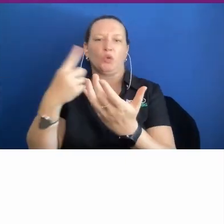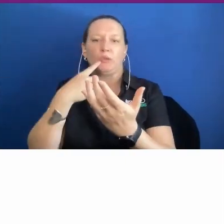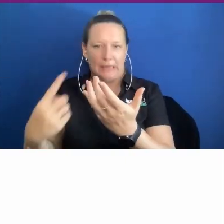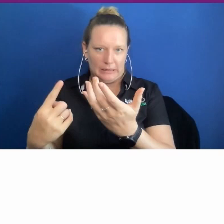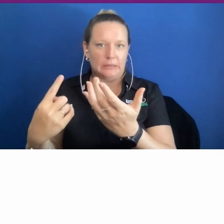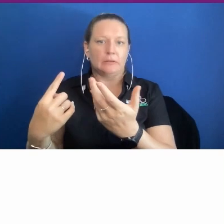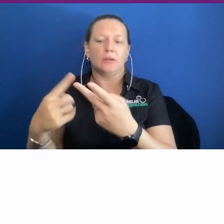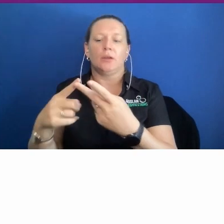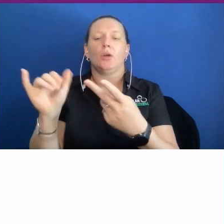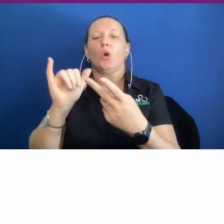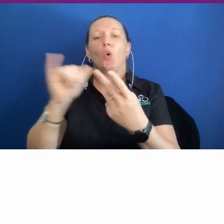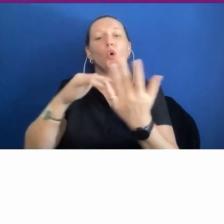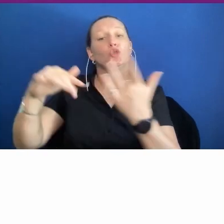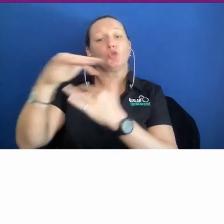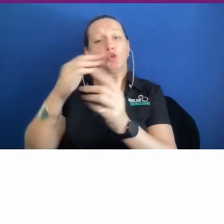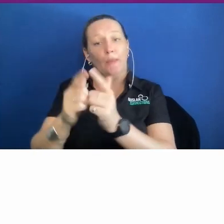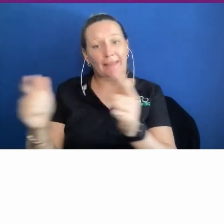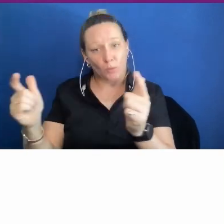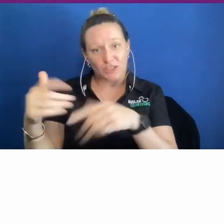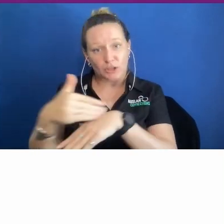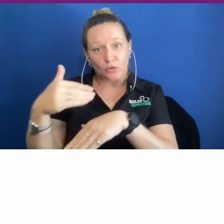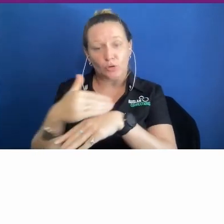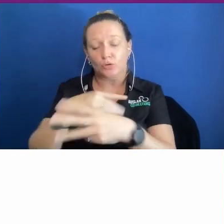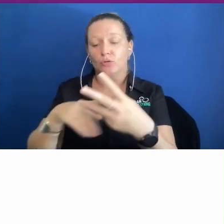You can also have a number of different speech disorders and each of these